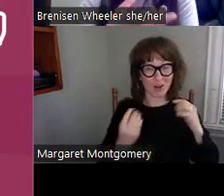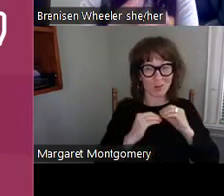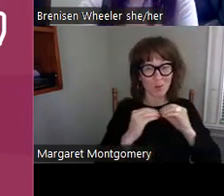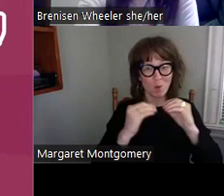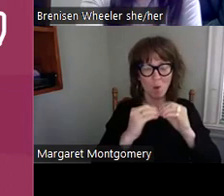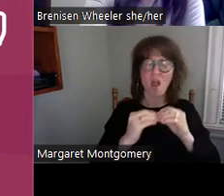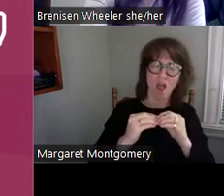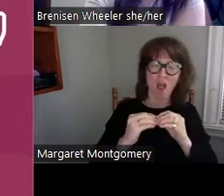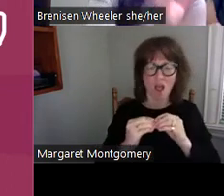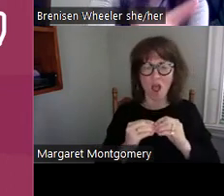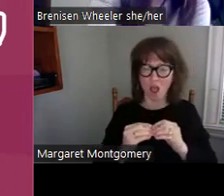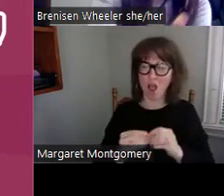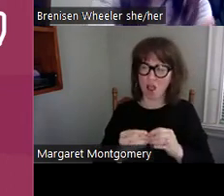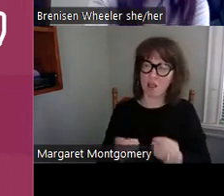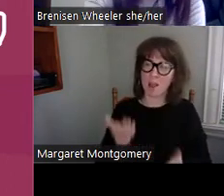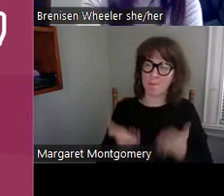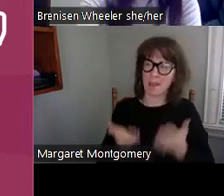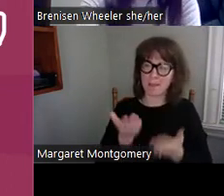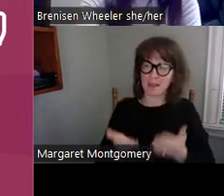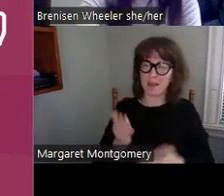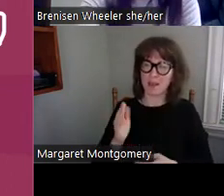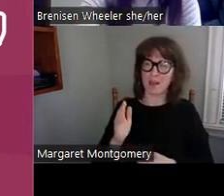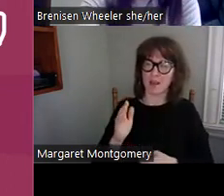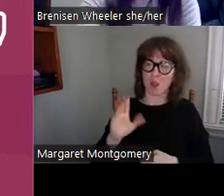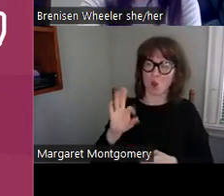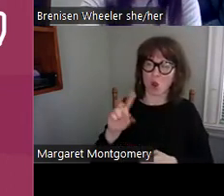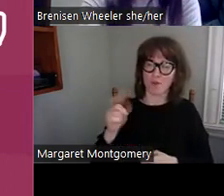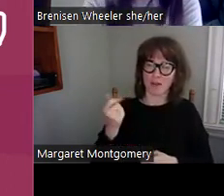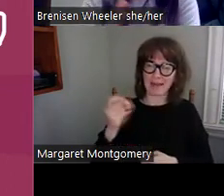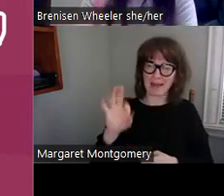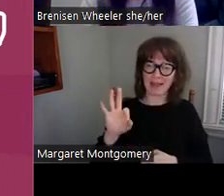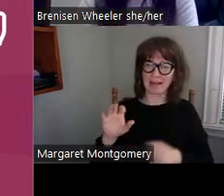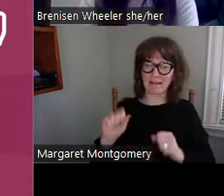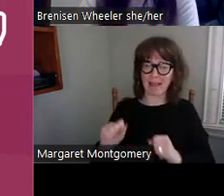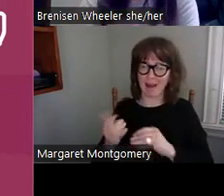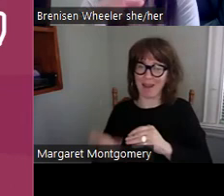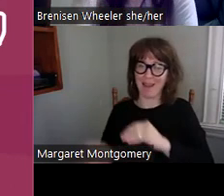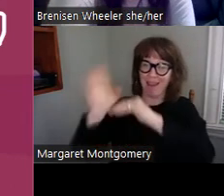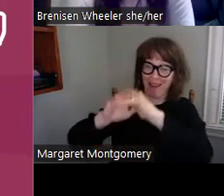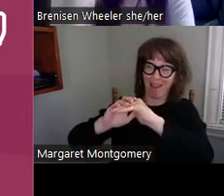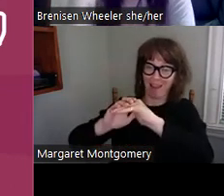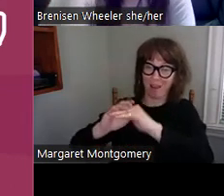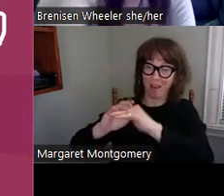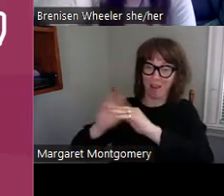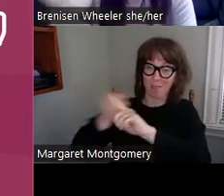13:05:41 or excess exacerbate existing and be subt tendency use, but it's not a cause right. 13:05:48 So everything on the right that you